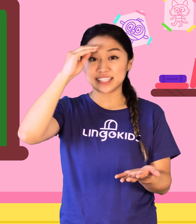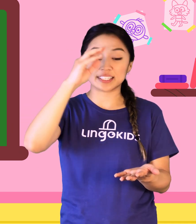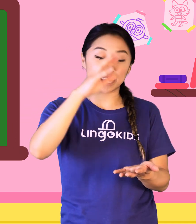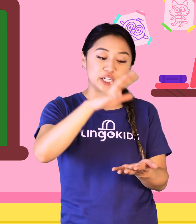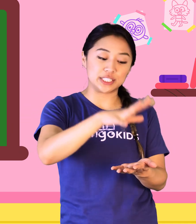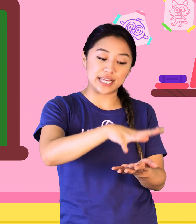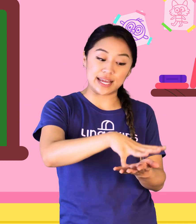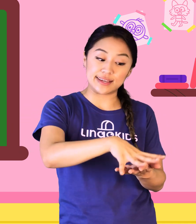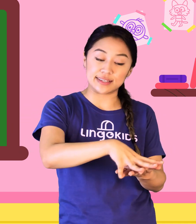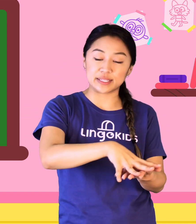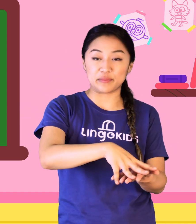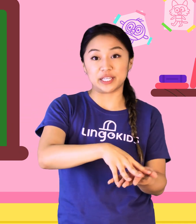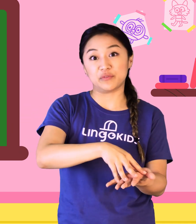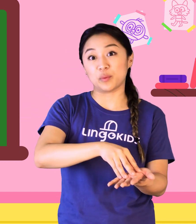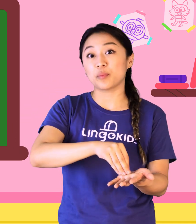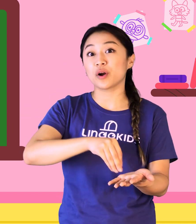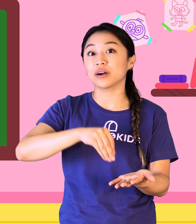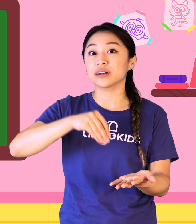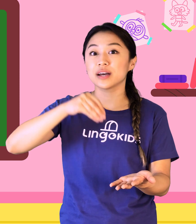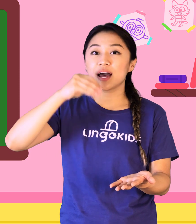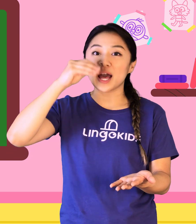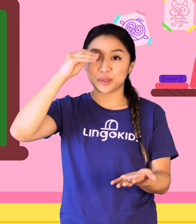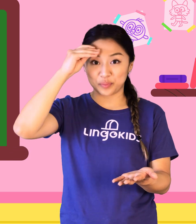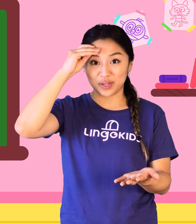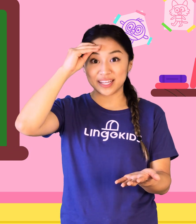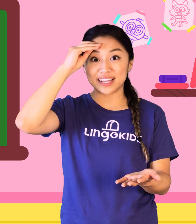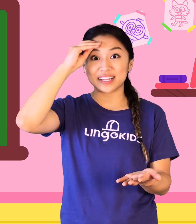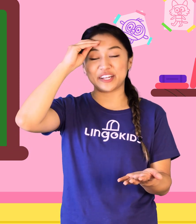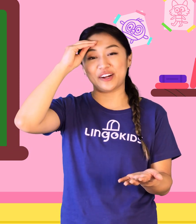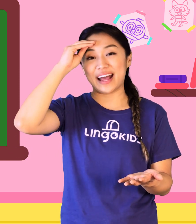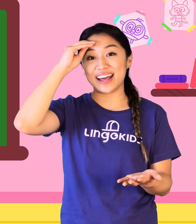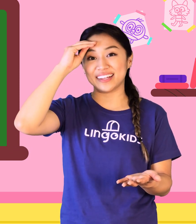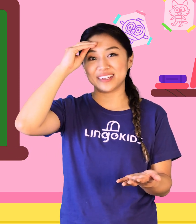It's like you're taking something from a book and putting it in your head.